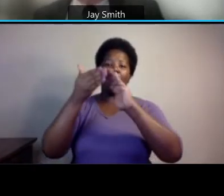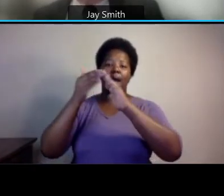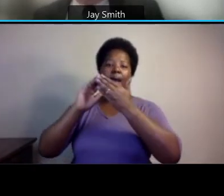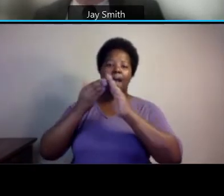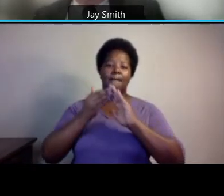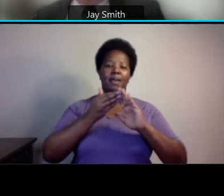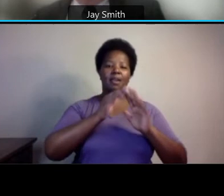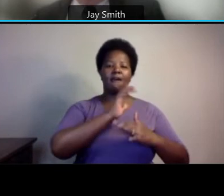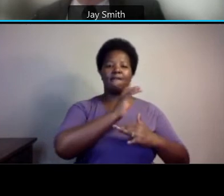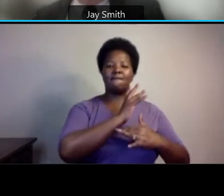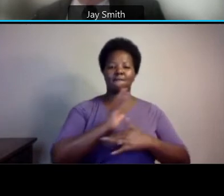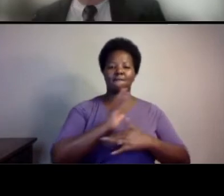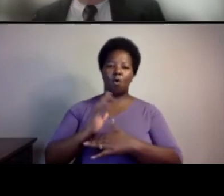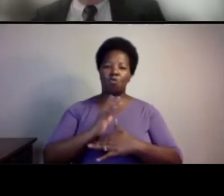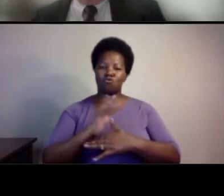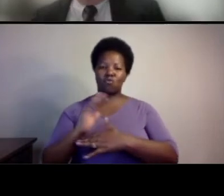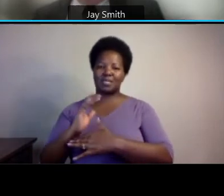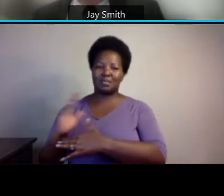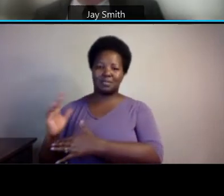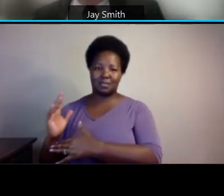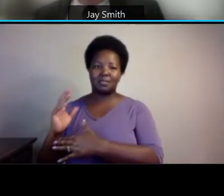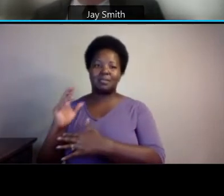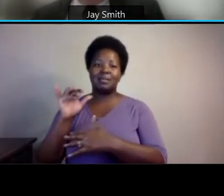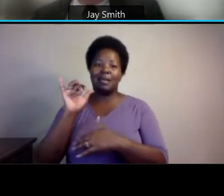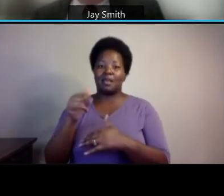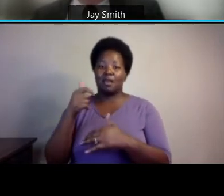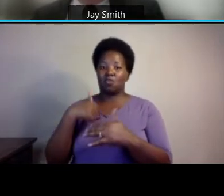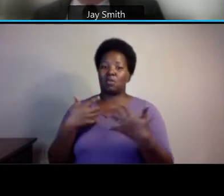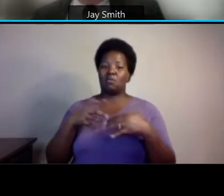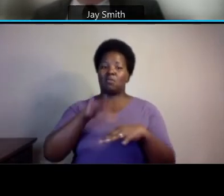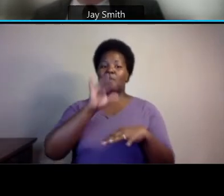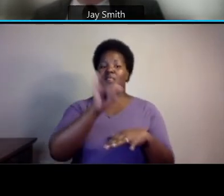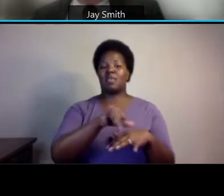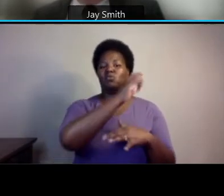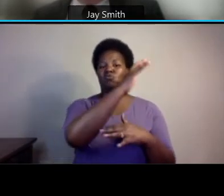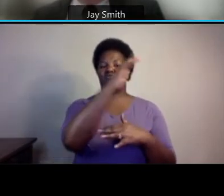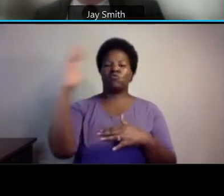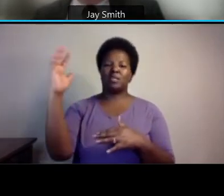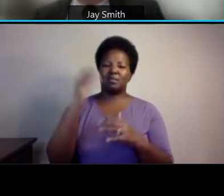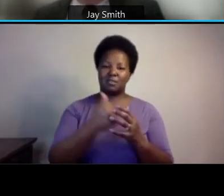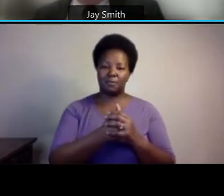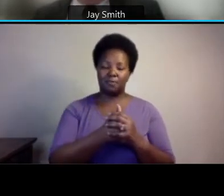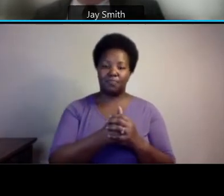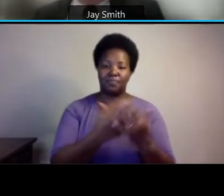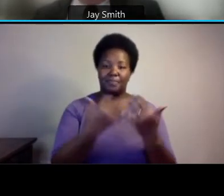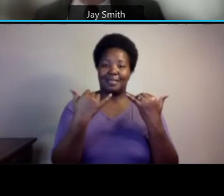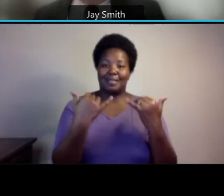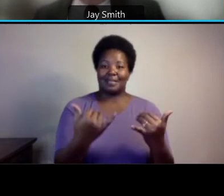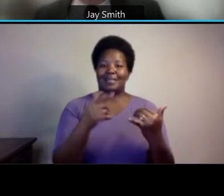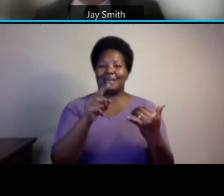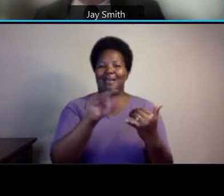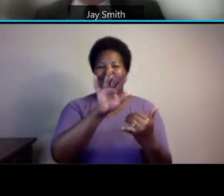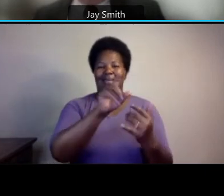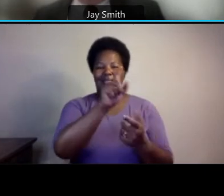make sure that we incorporated you know important types of species that work in an urban environment